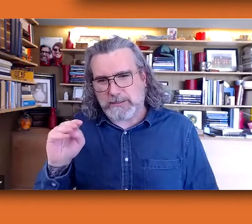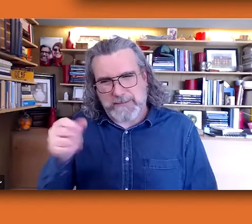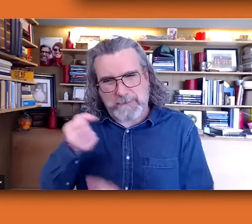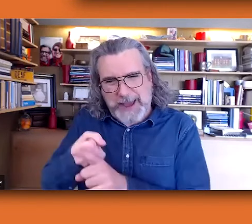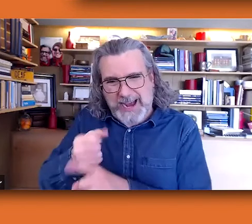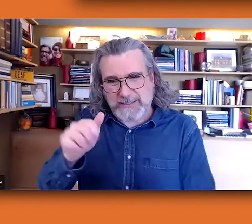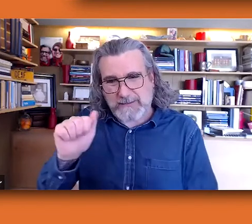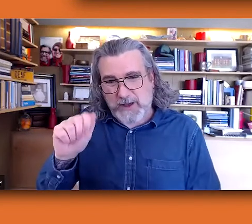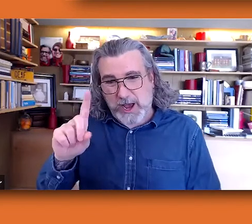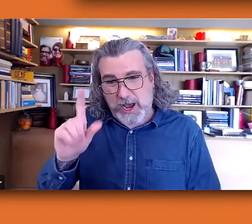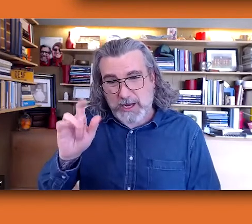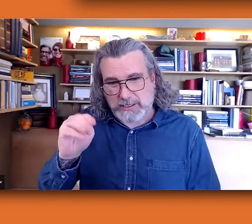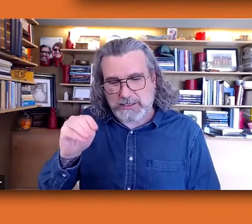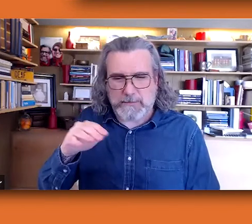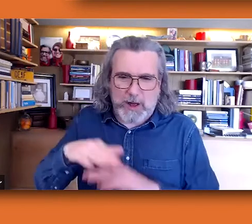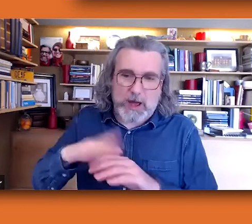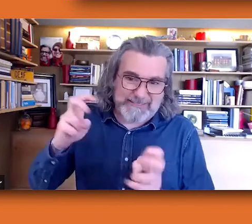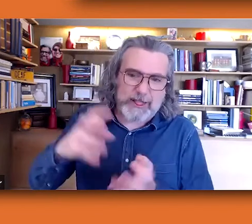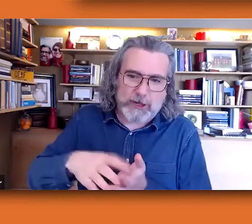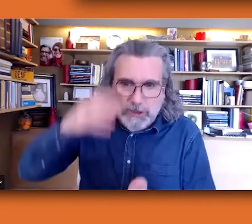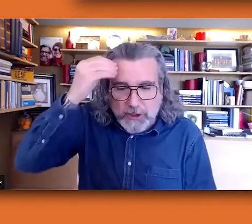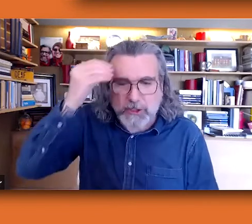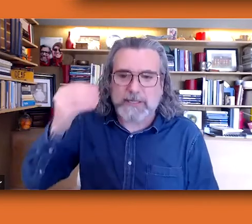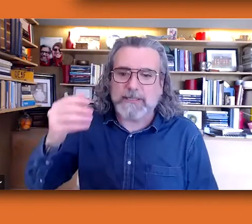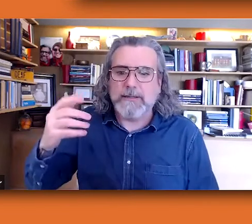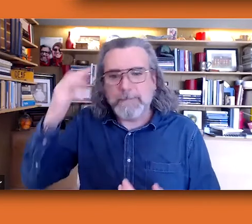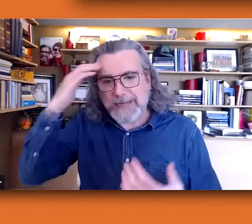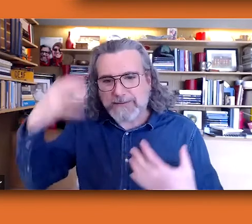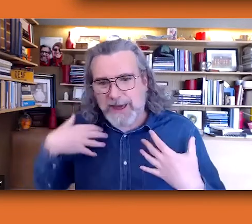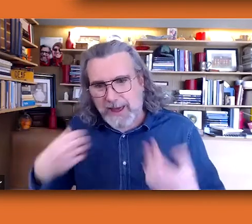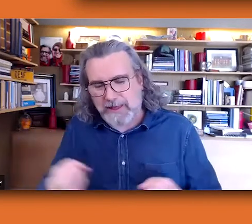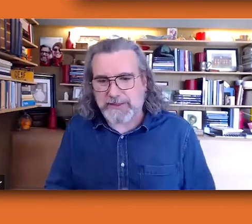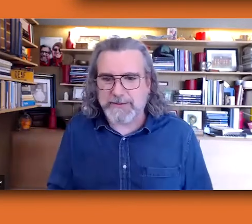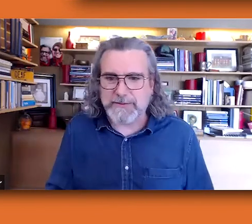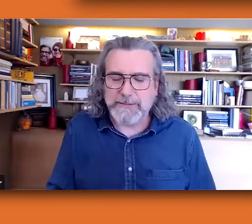and the impacts of audism on education